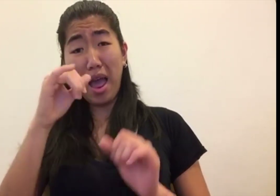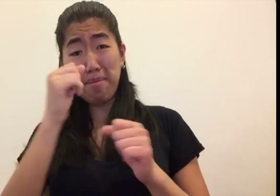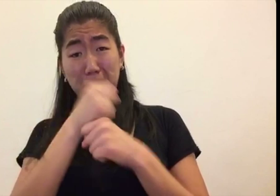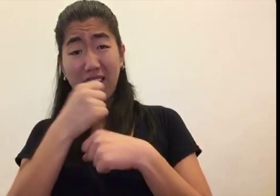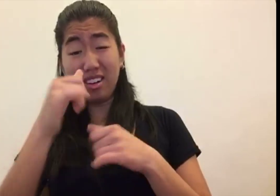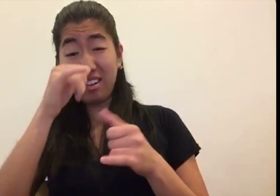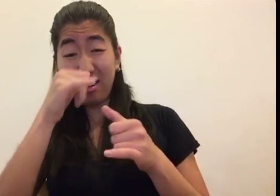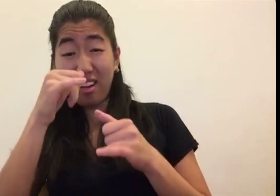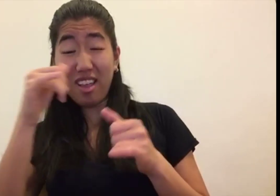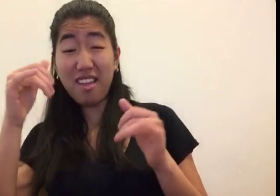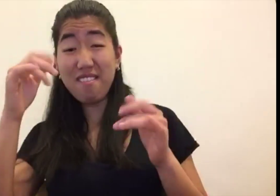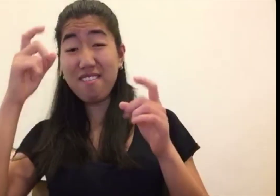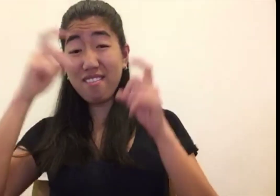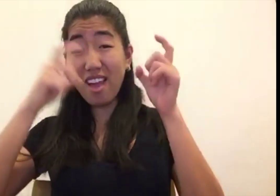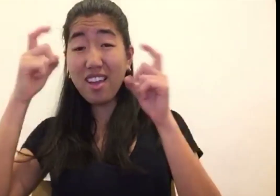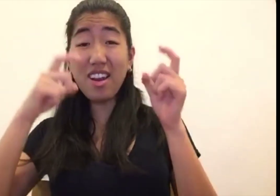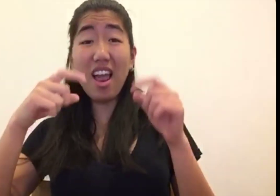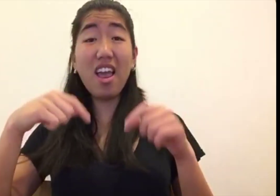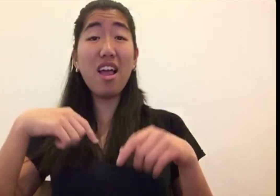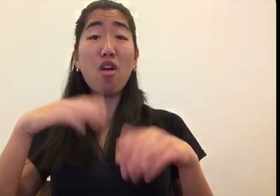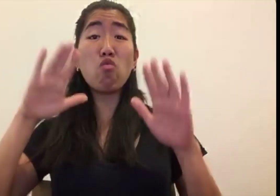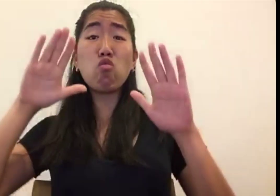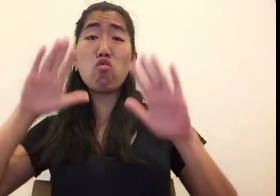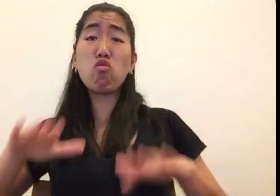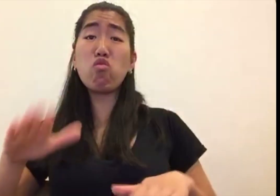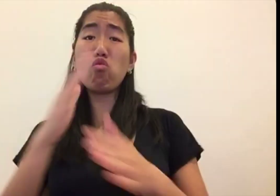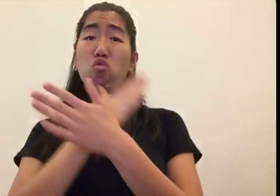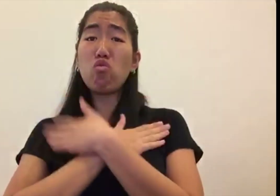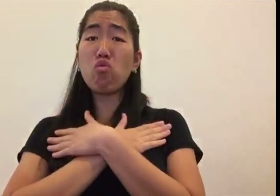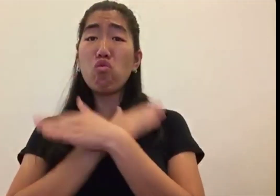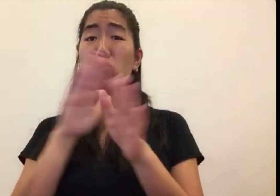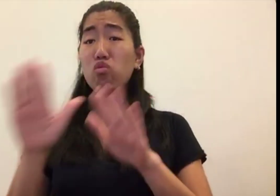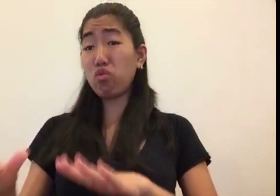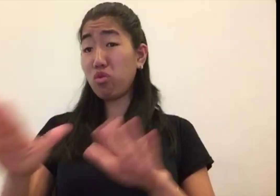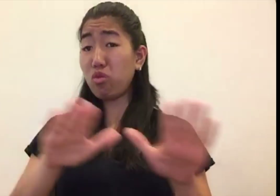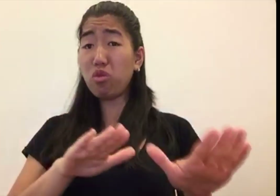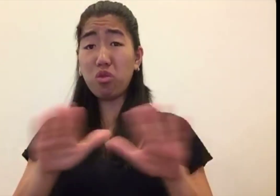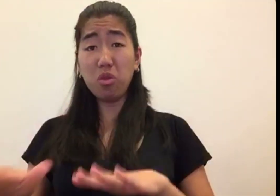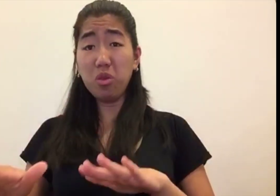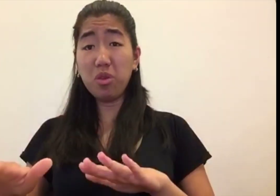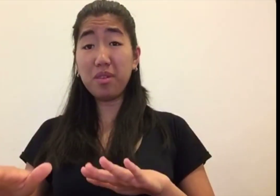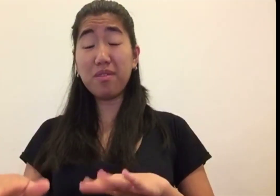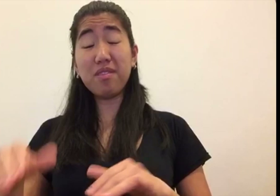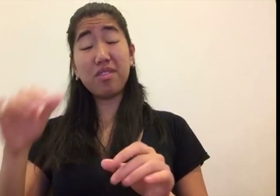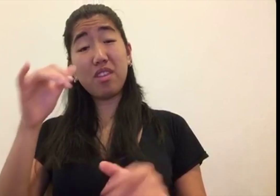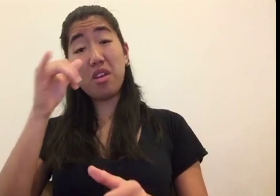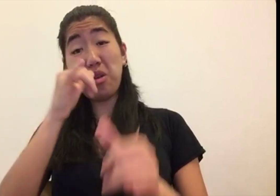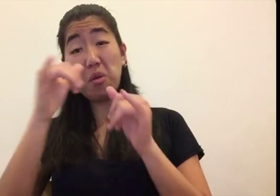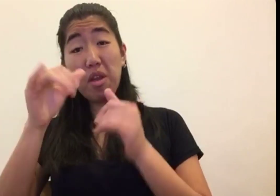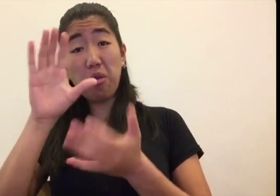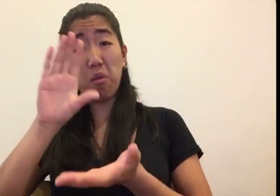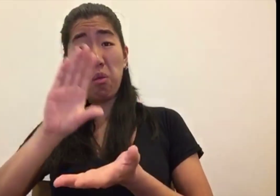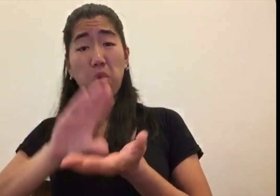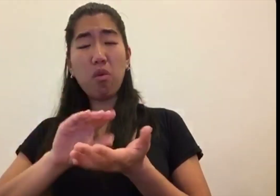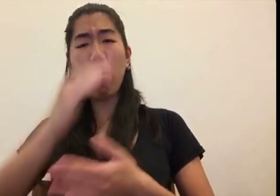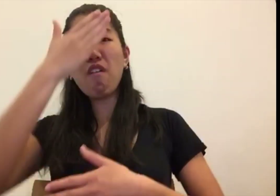I made silly faces, let my guard down, and drank liquor too fast